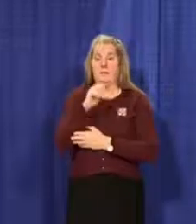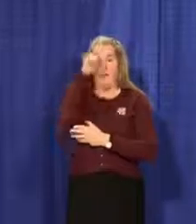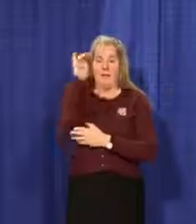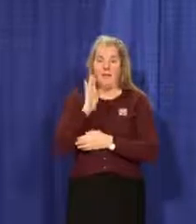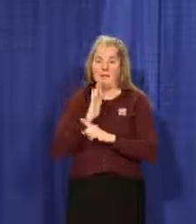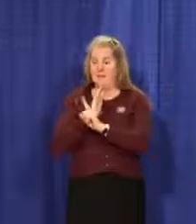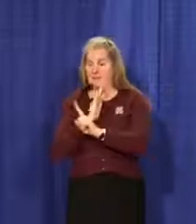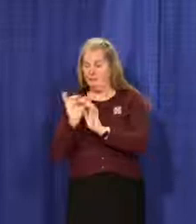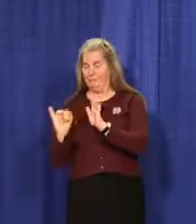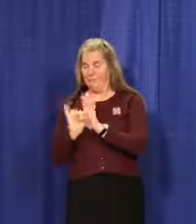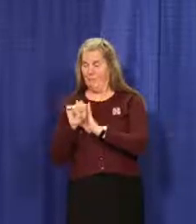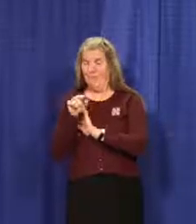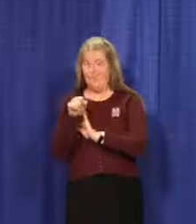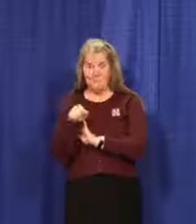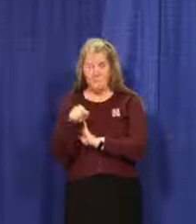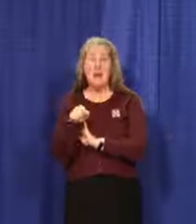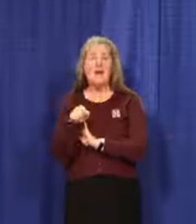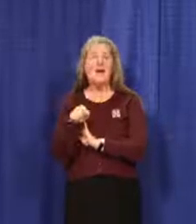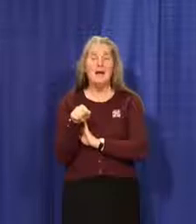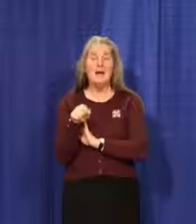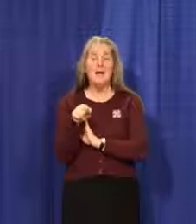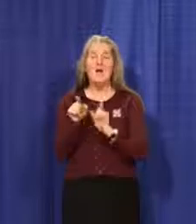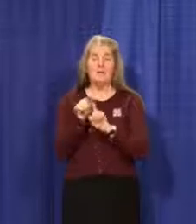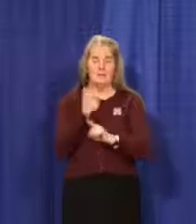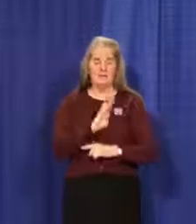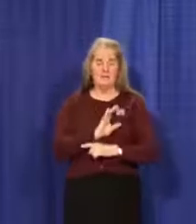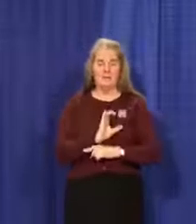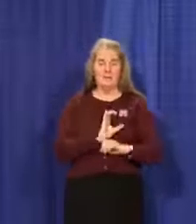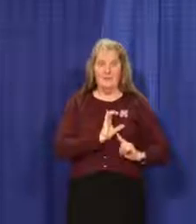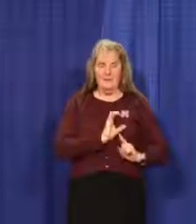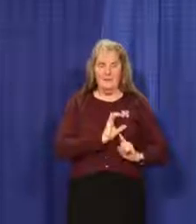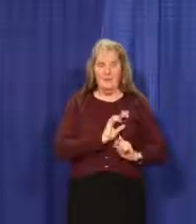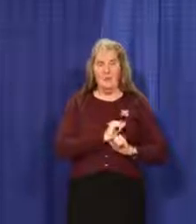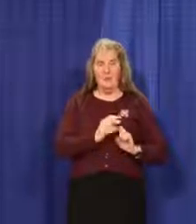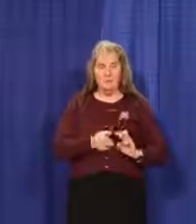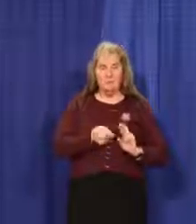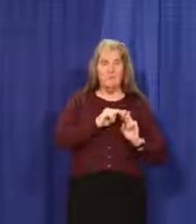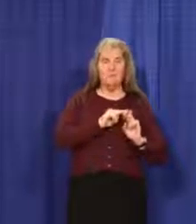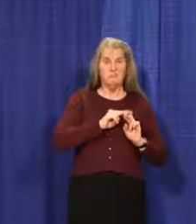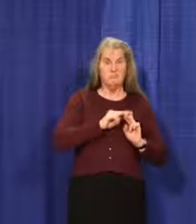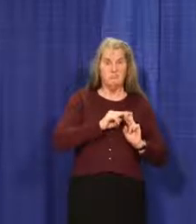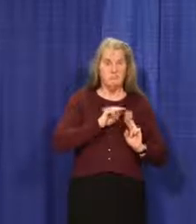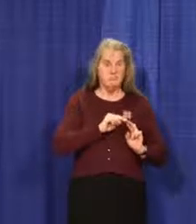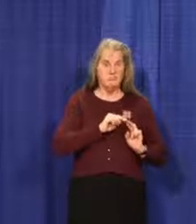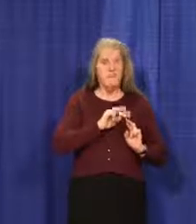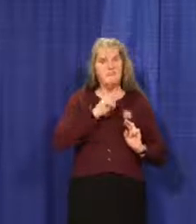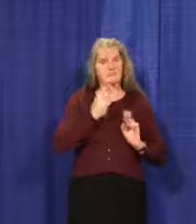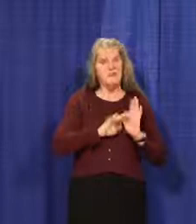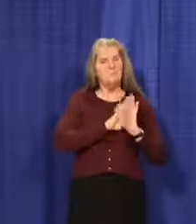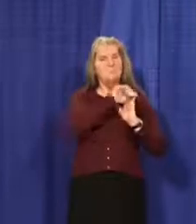Alaska, to the south NBC as well confirming it is expressing a